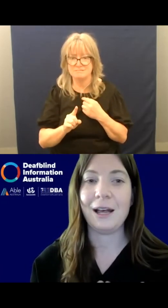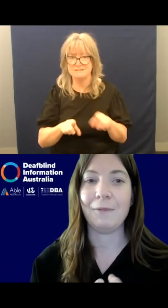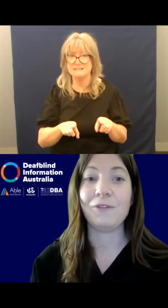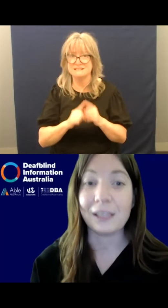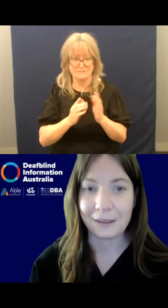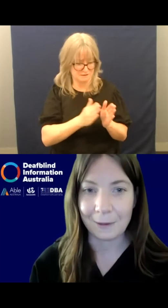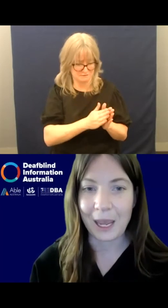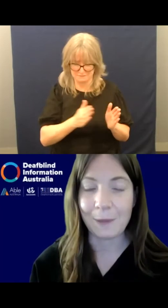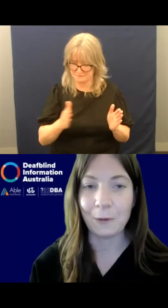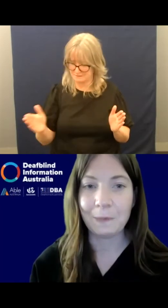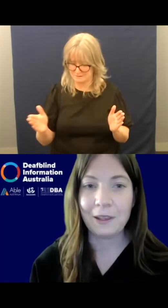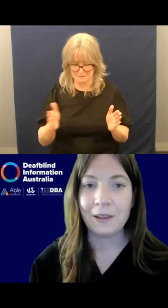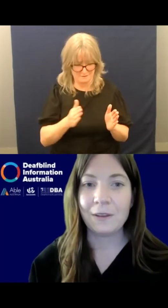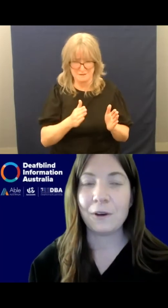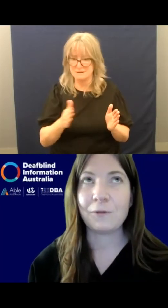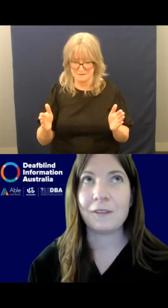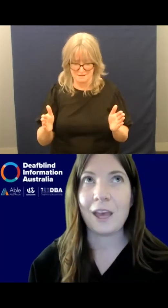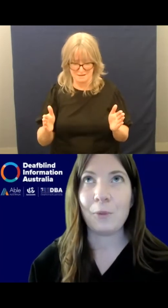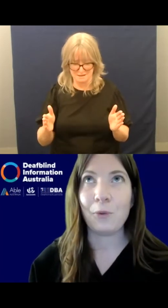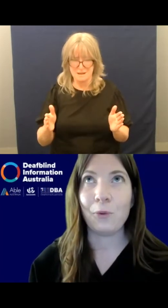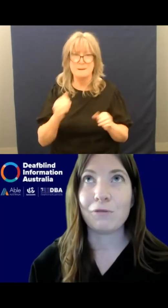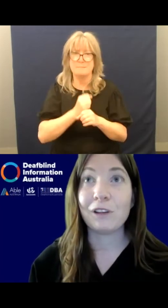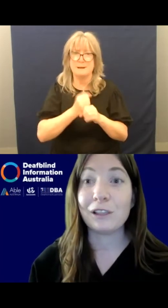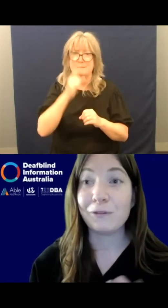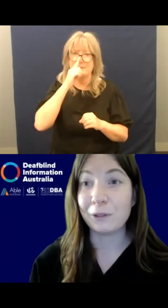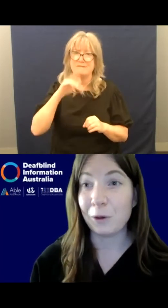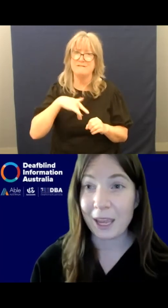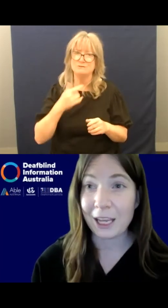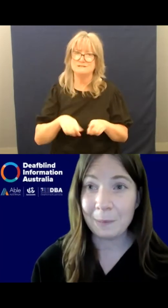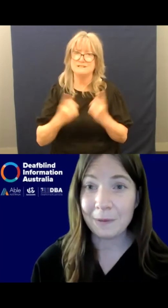feelings in people. For example your really fluid mediums